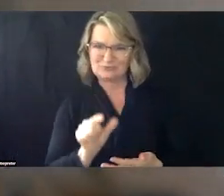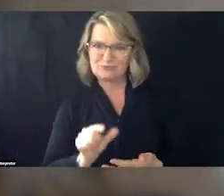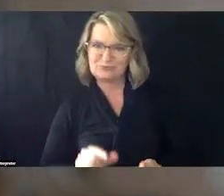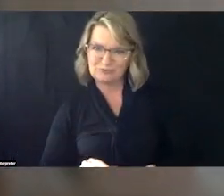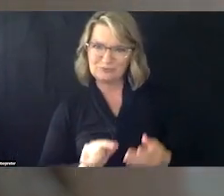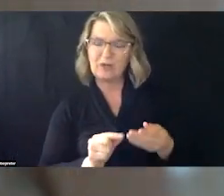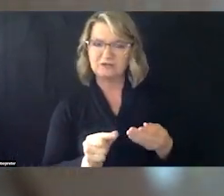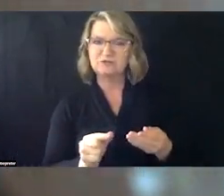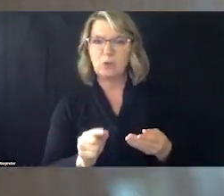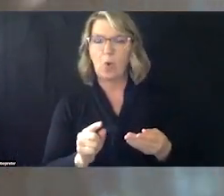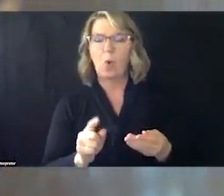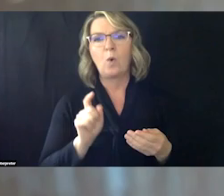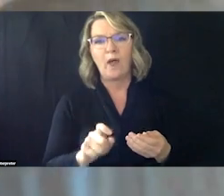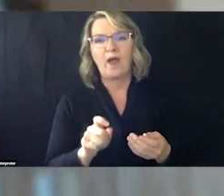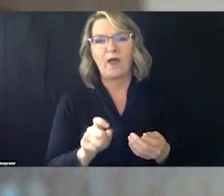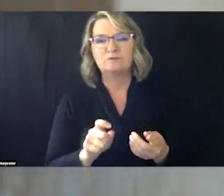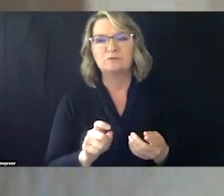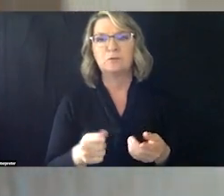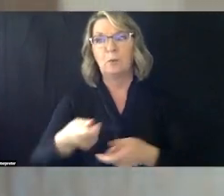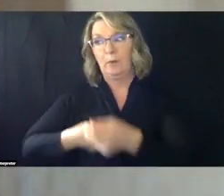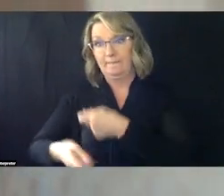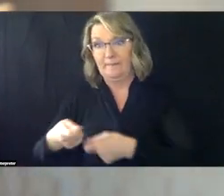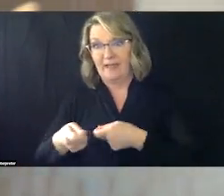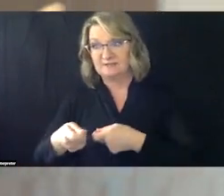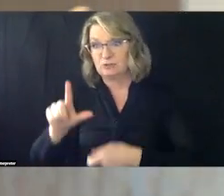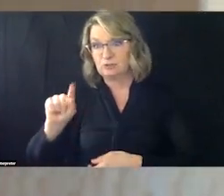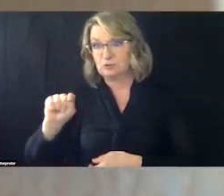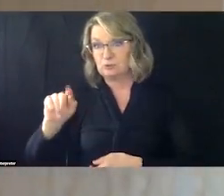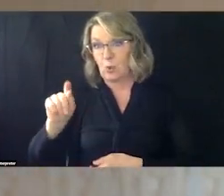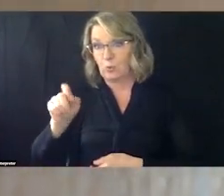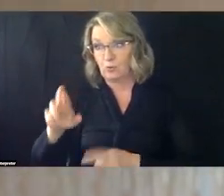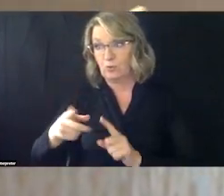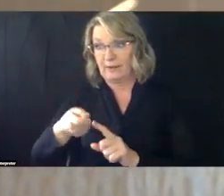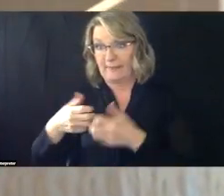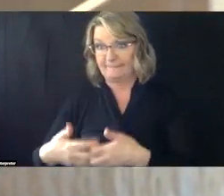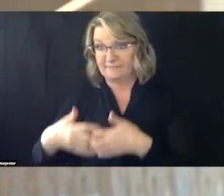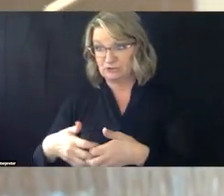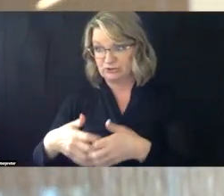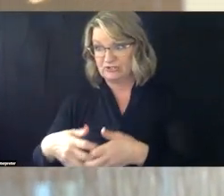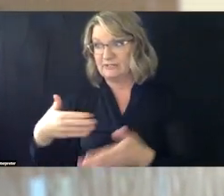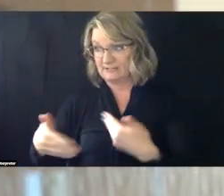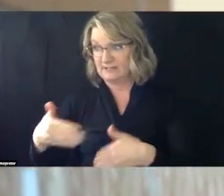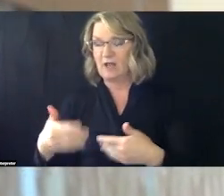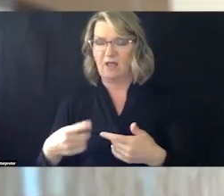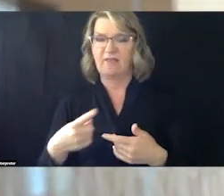occurring and then that would require us to then replace the toner so that wouldn't happen any